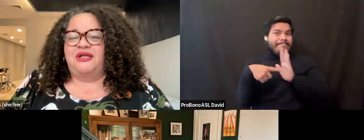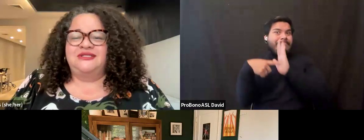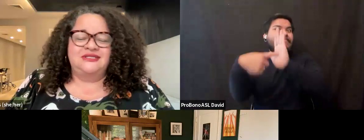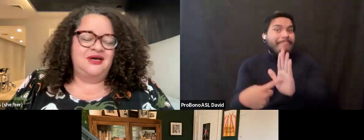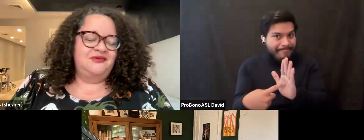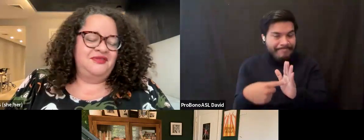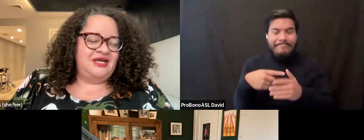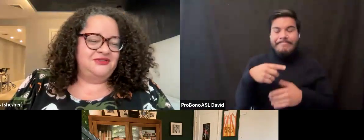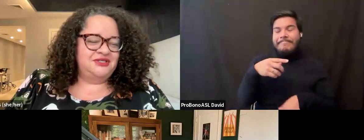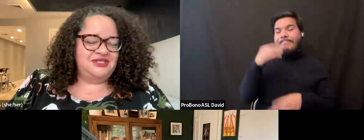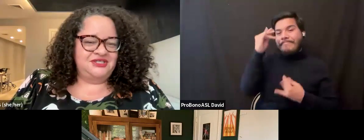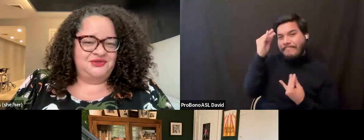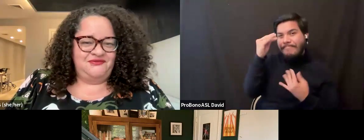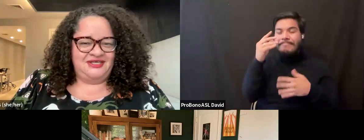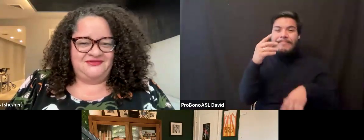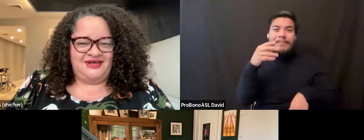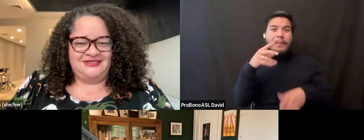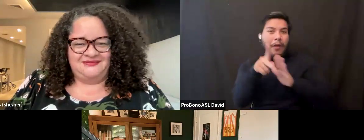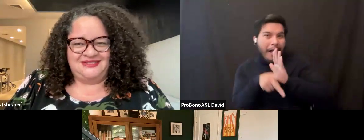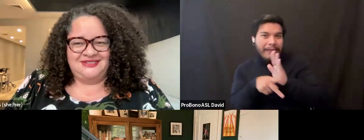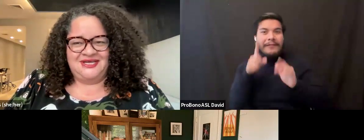or policies of the National Association to Advance Fat Acceptance.